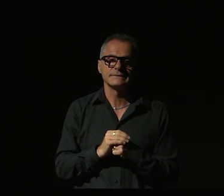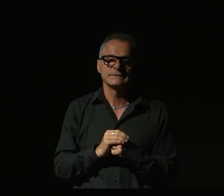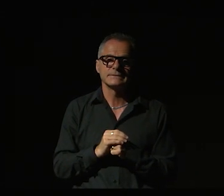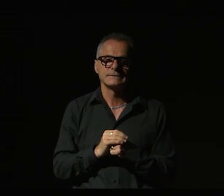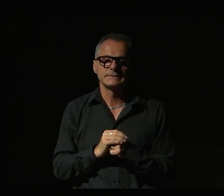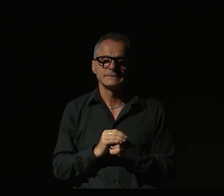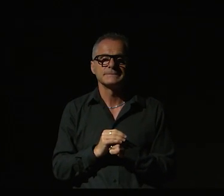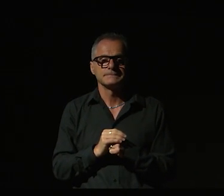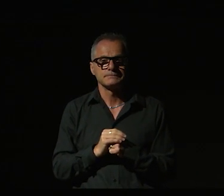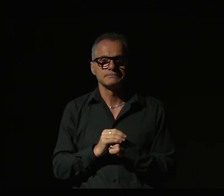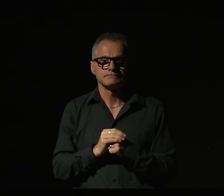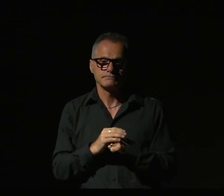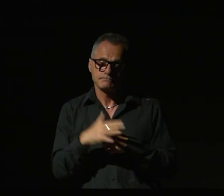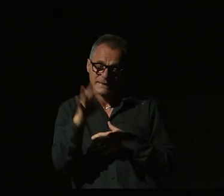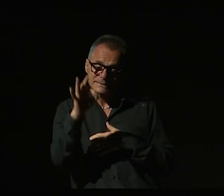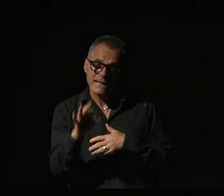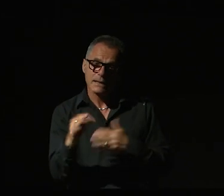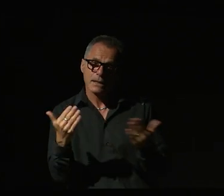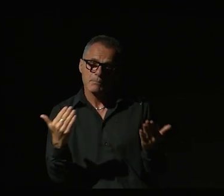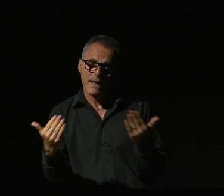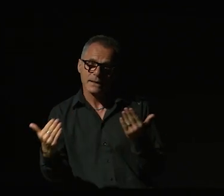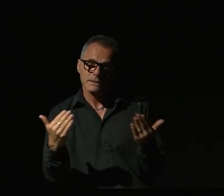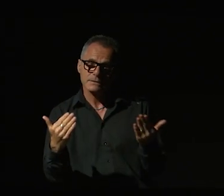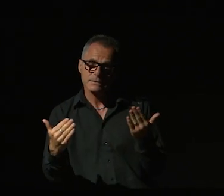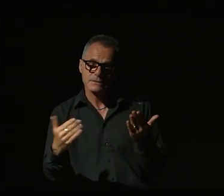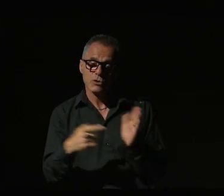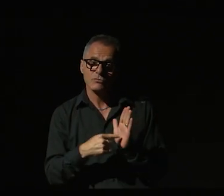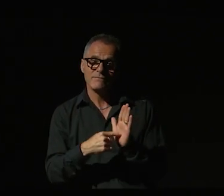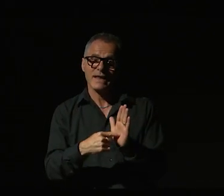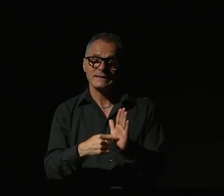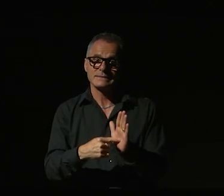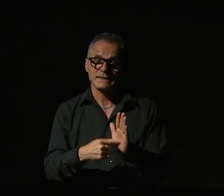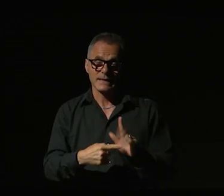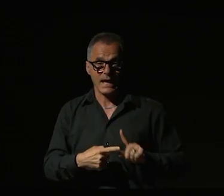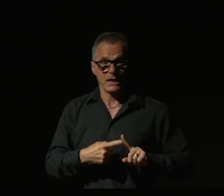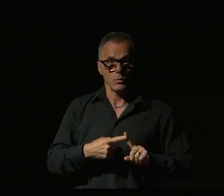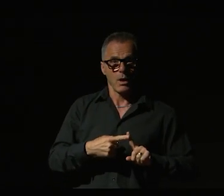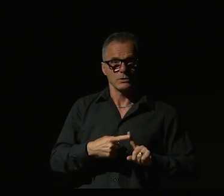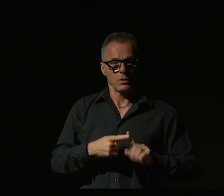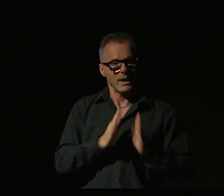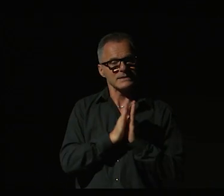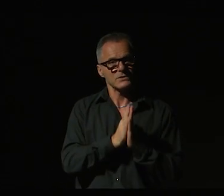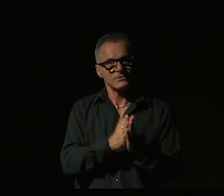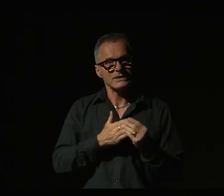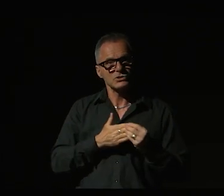a delicate balance reflecting Odoardo's position as a religious leader and humanist patron.